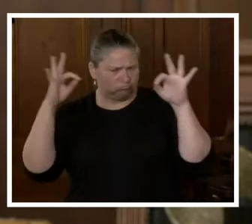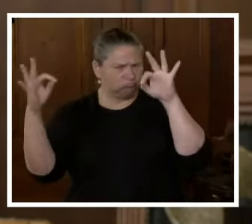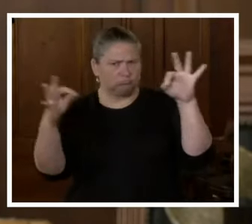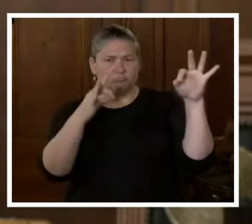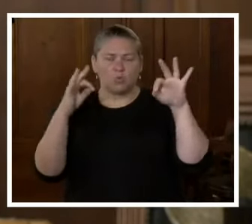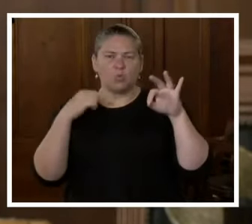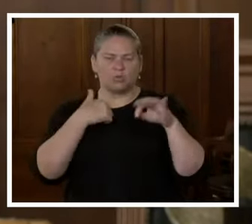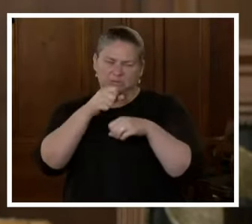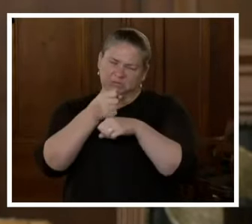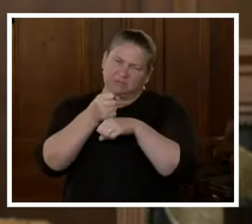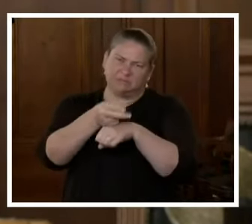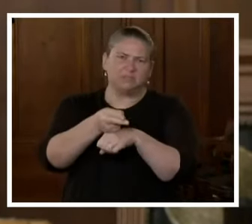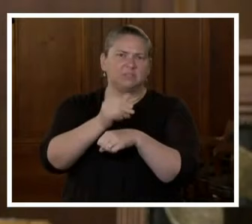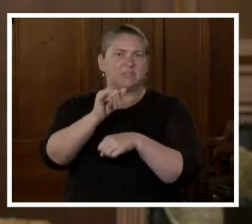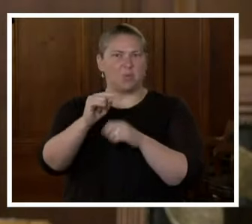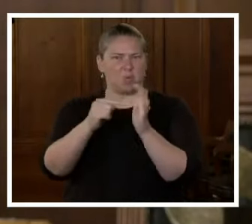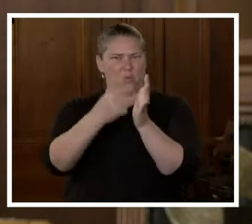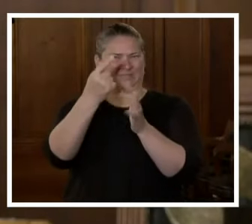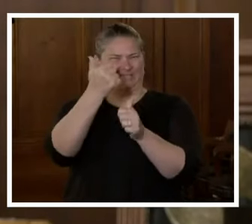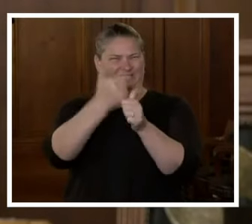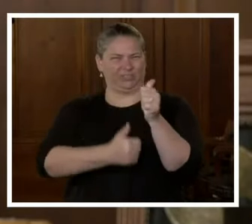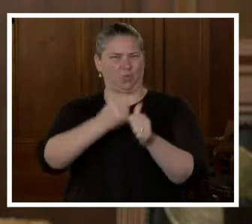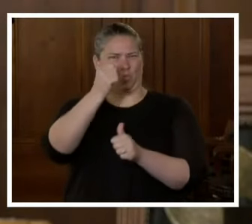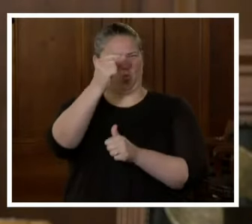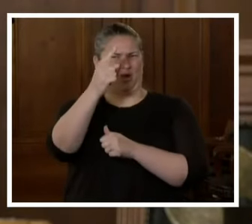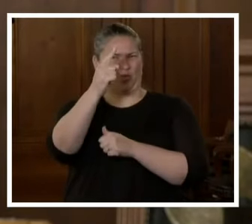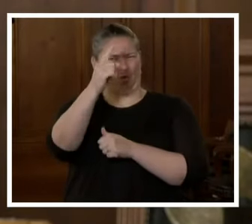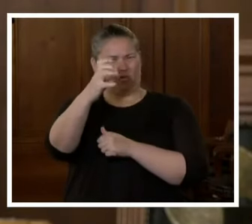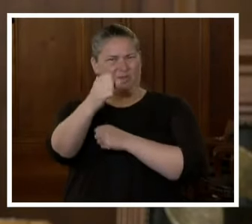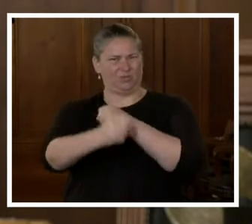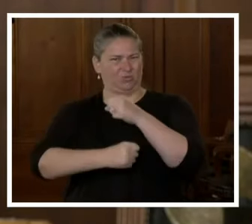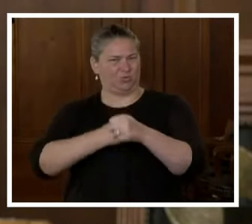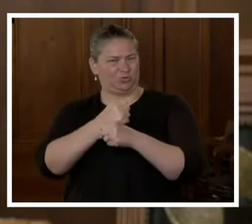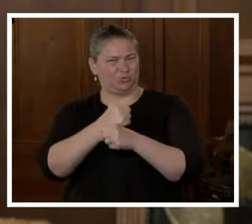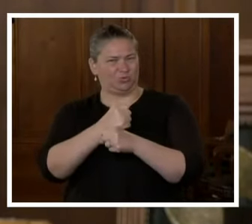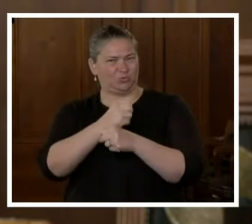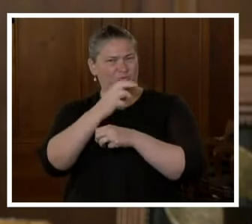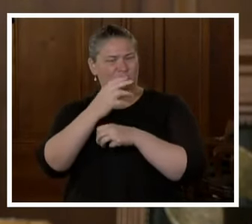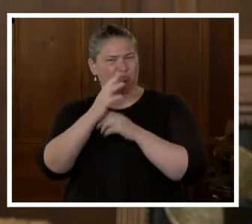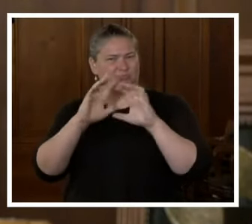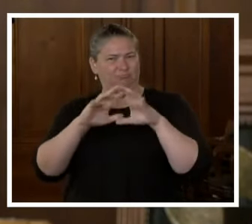GREAT NEWS THAT HUMANA PROVIDED